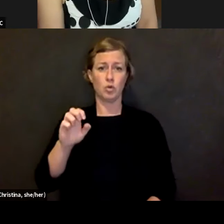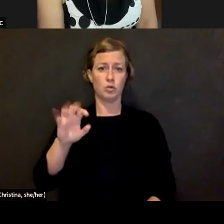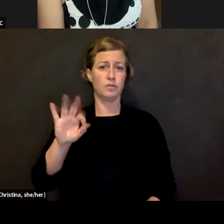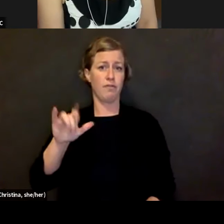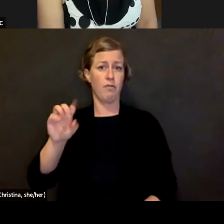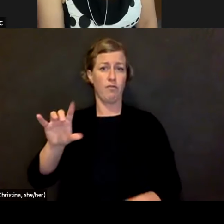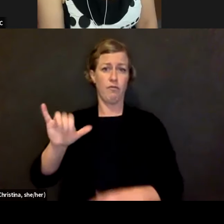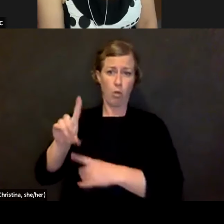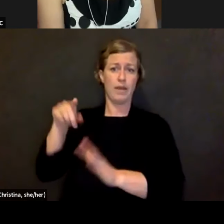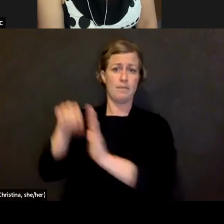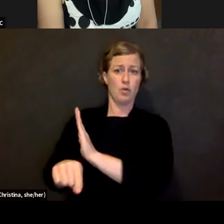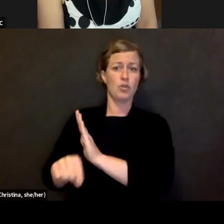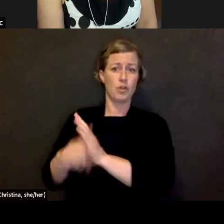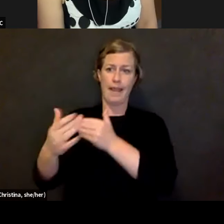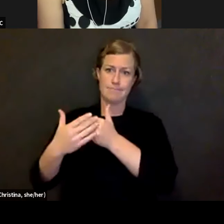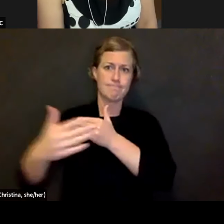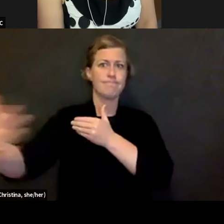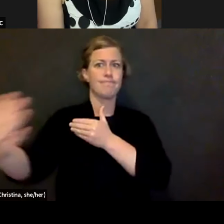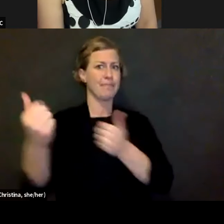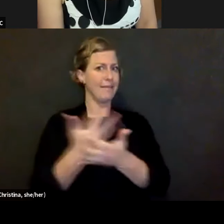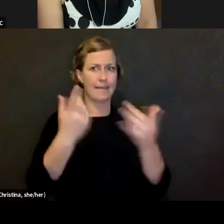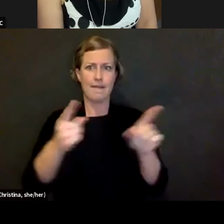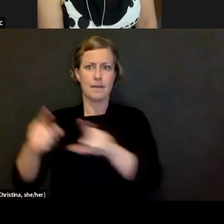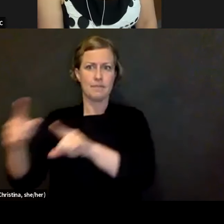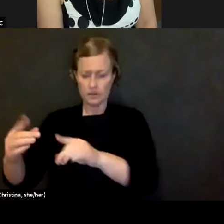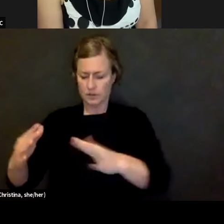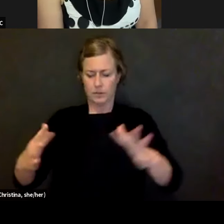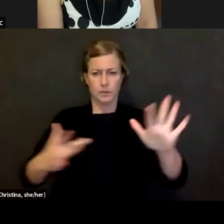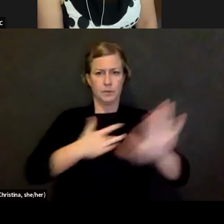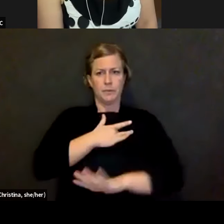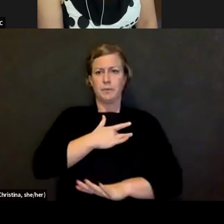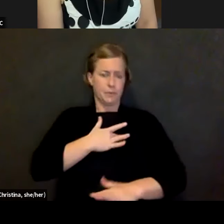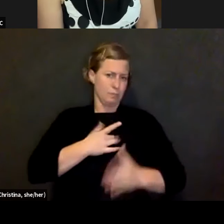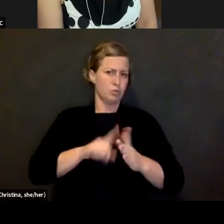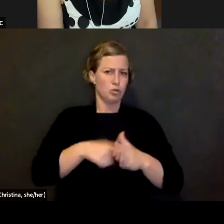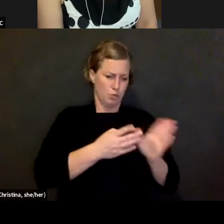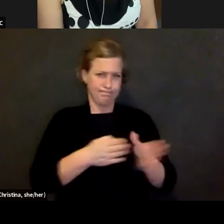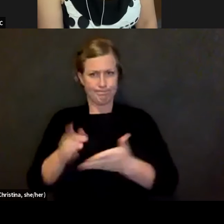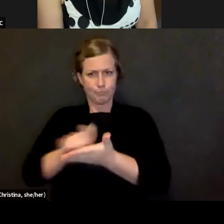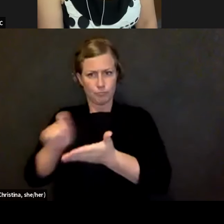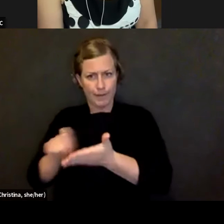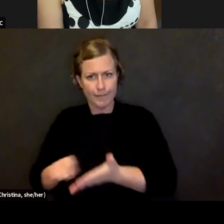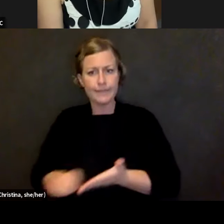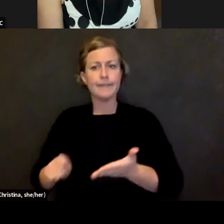to my core